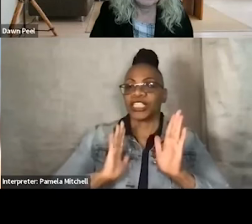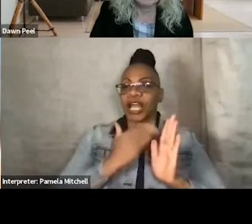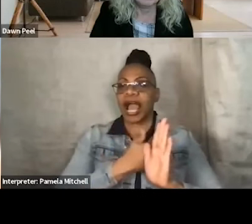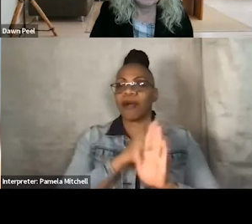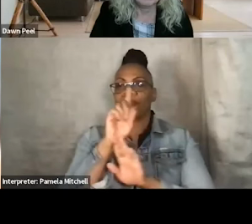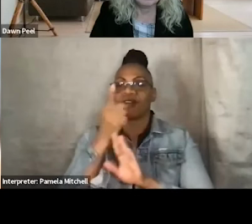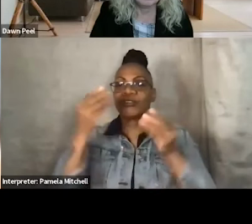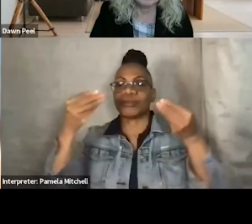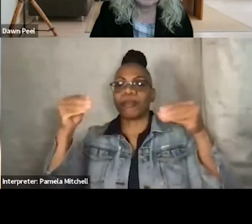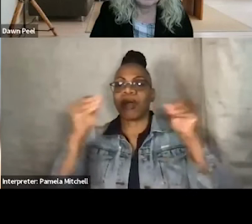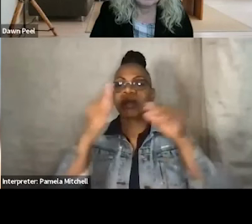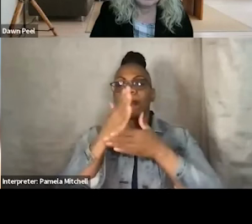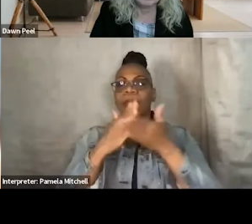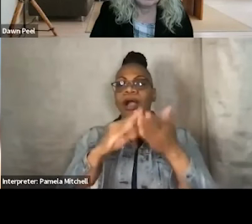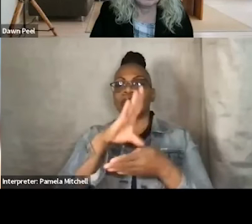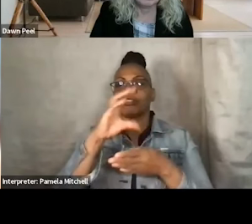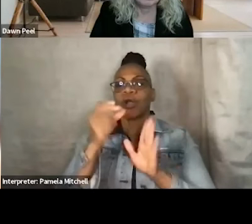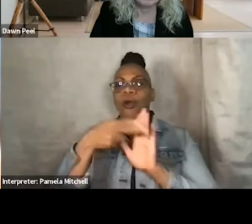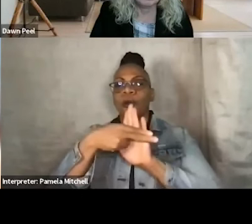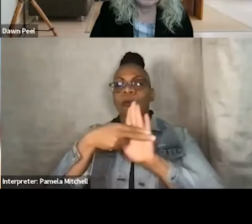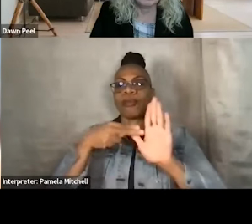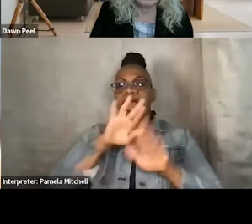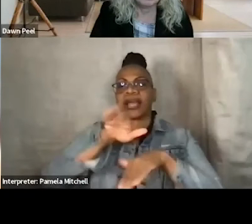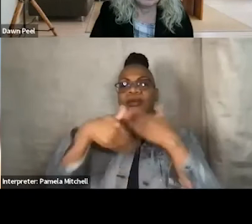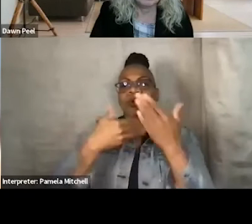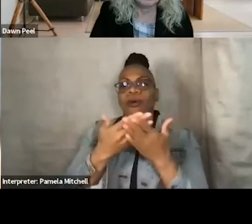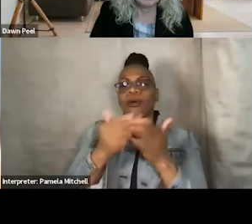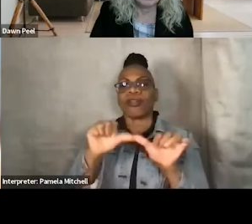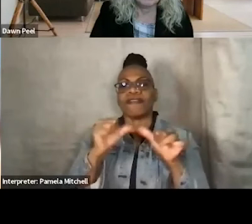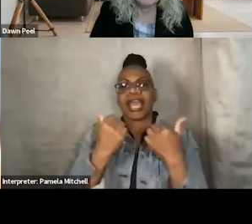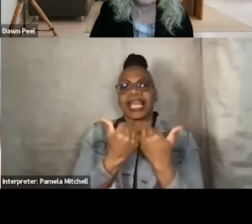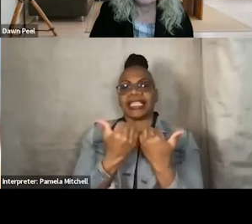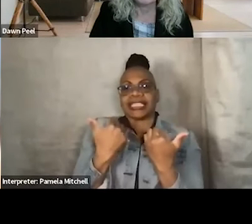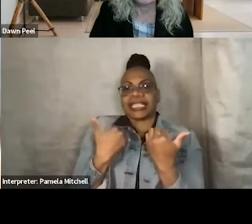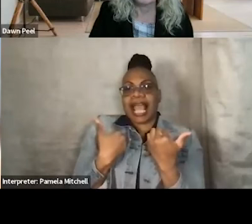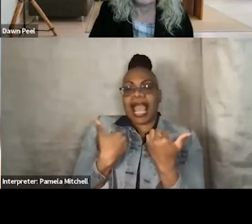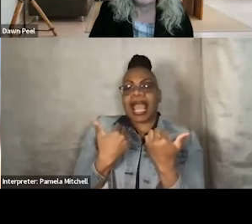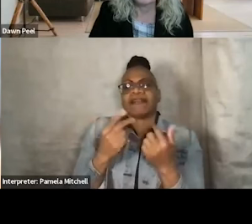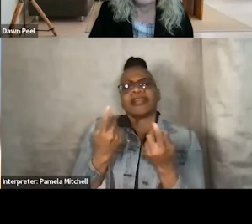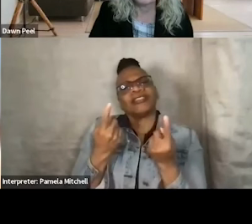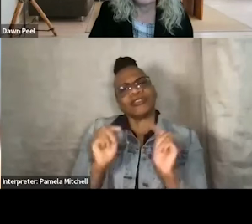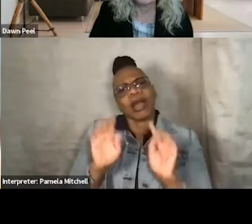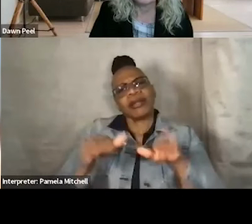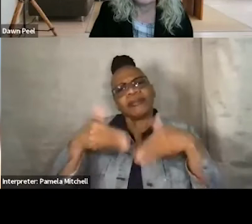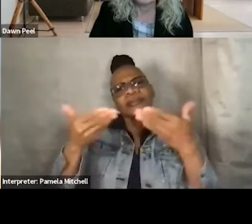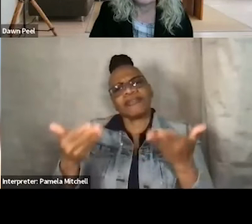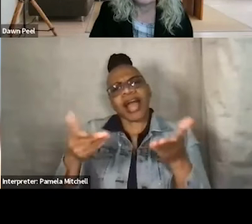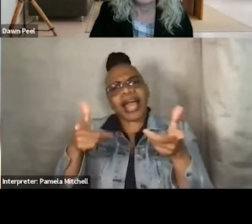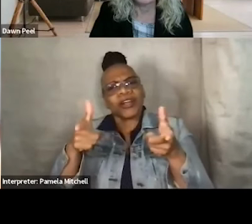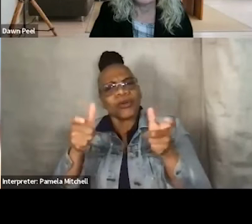that is co-branded across all of our agencies. Just trying to provide some quick summary points